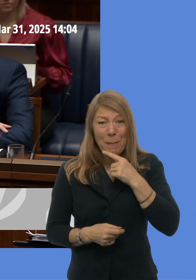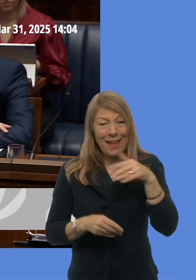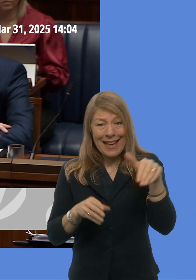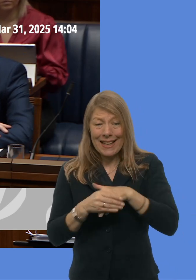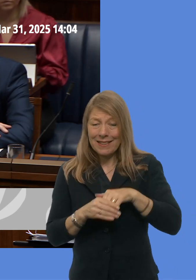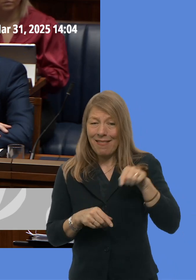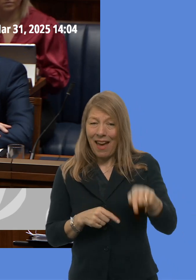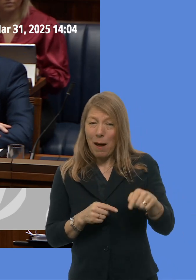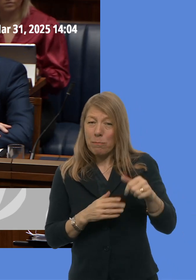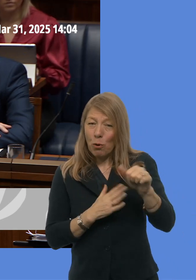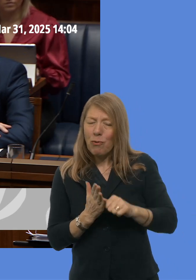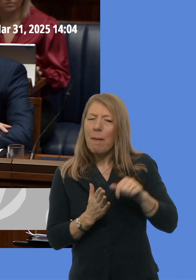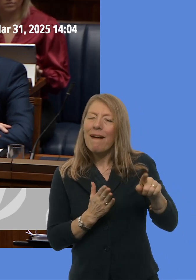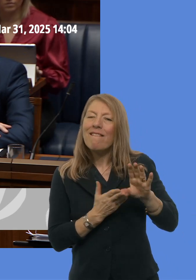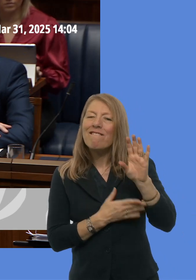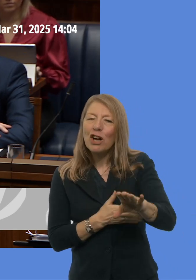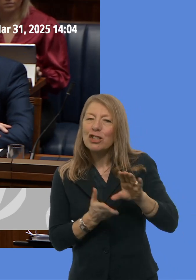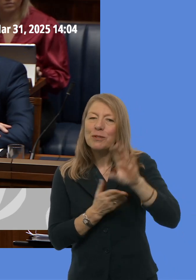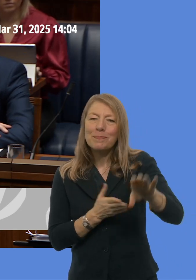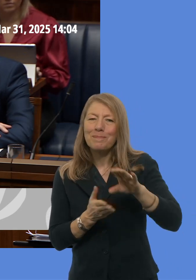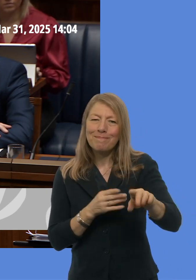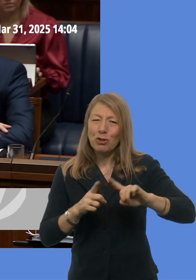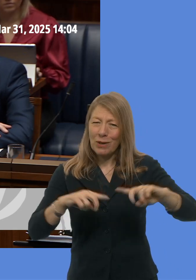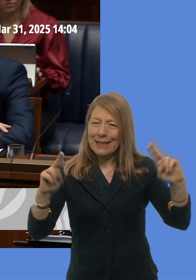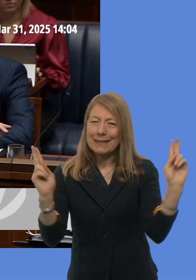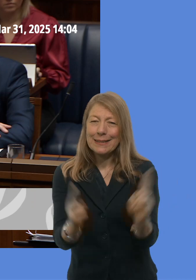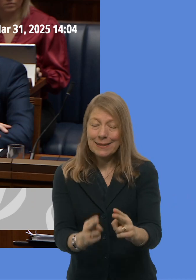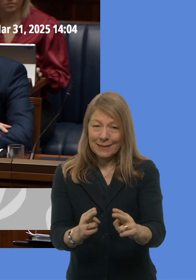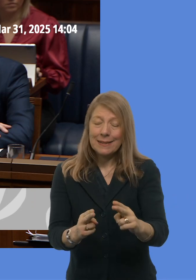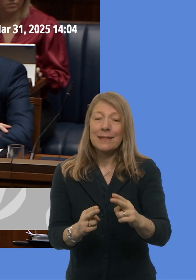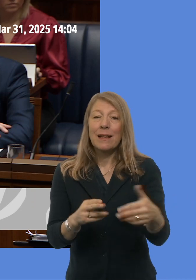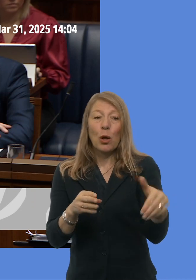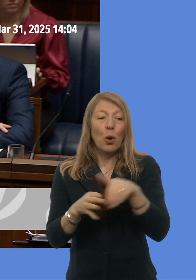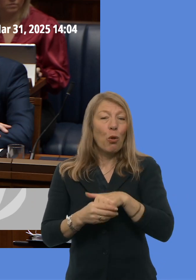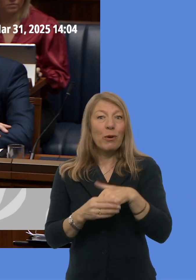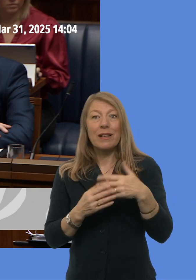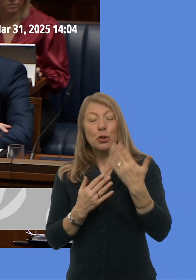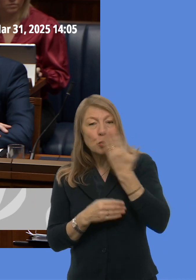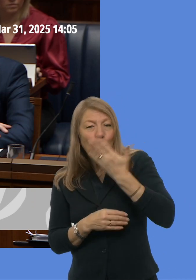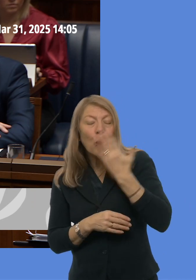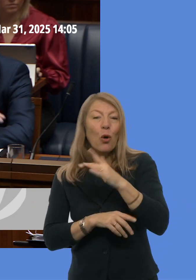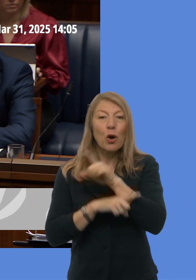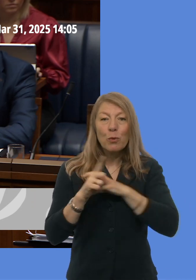action projects, accredited qualifications and support in schools. Evidence indicates that these local initiatives continue to